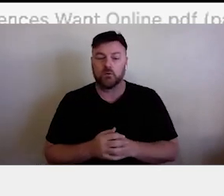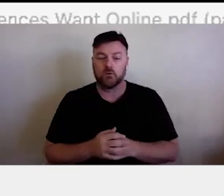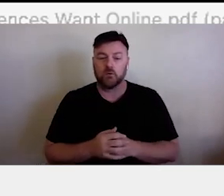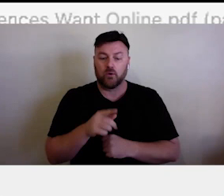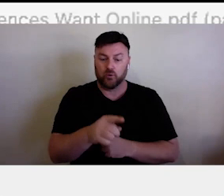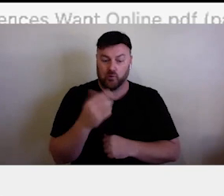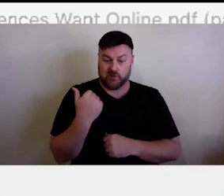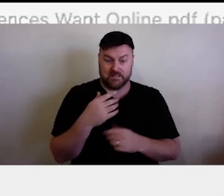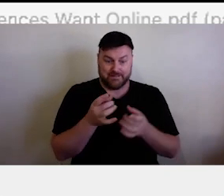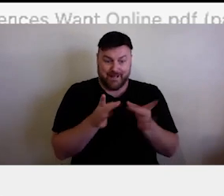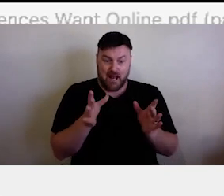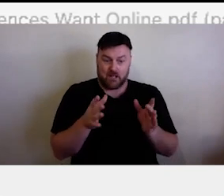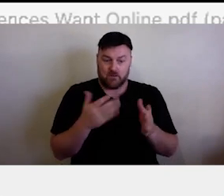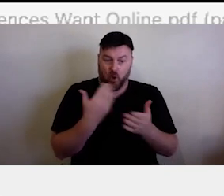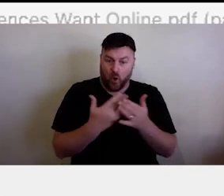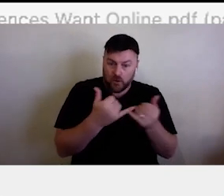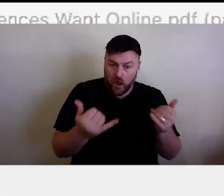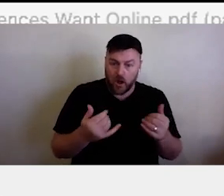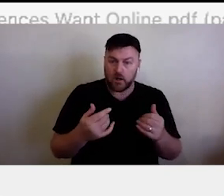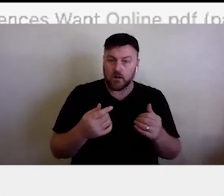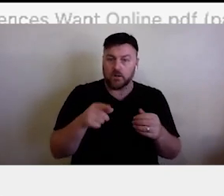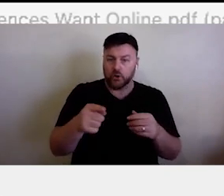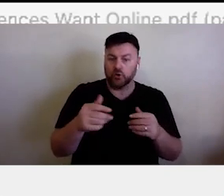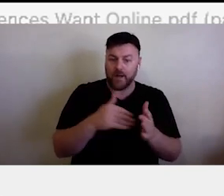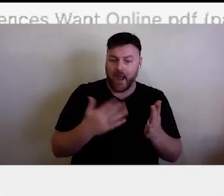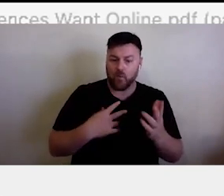improve. Are you already established online and in comfortable territory